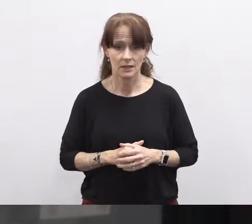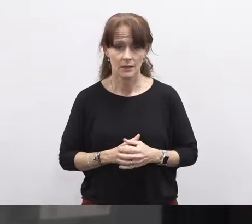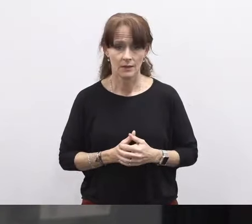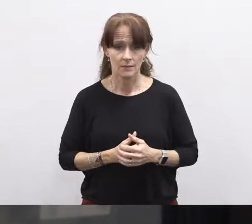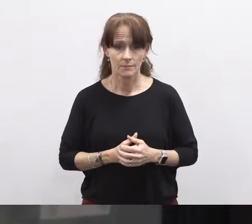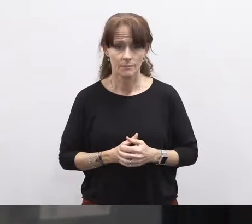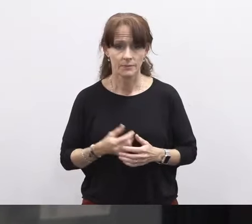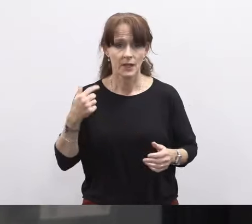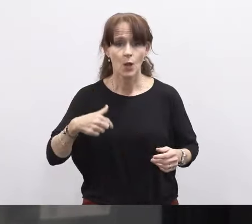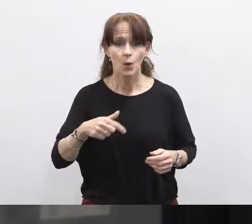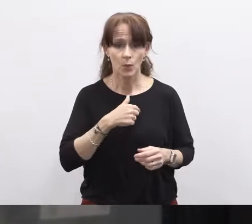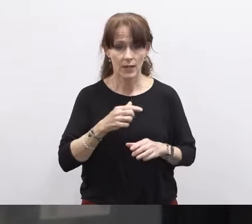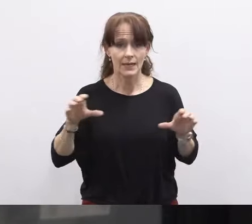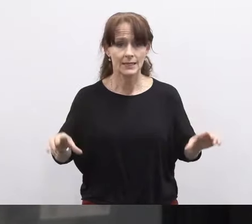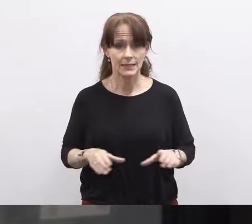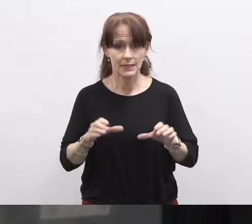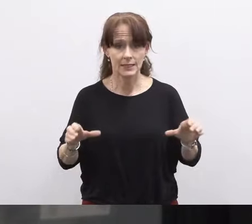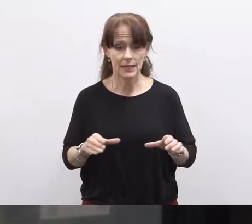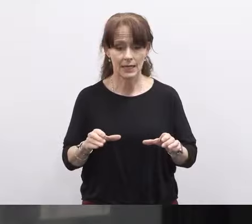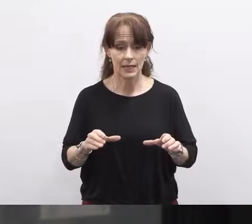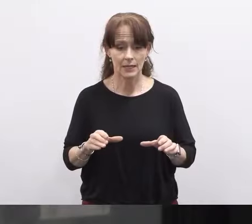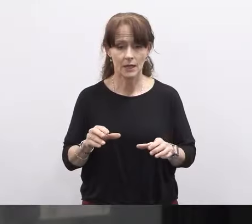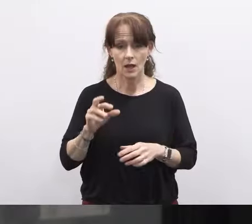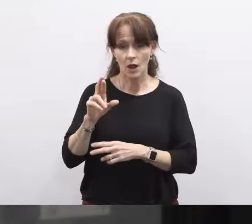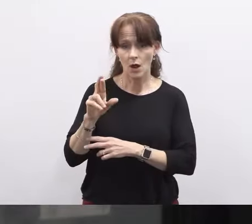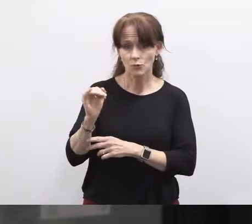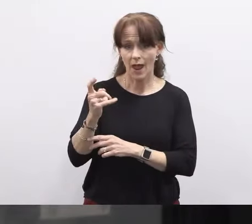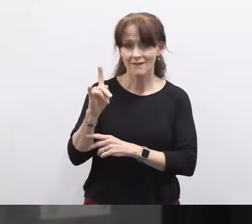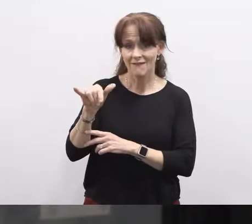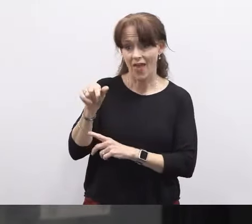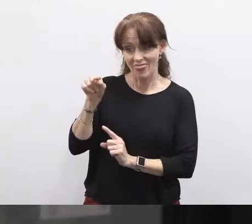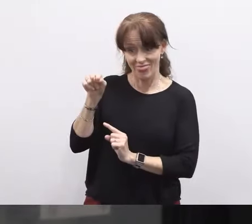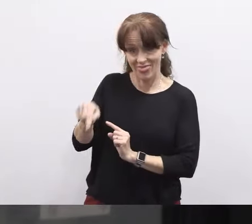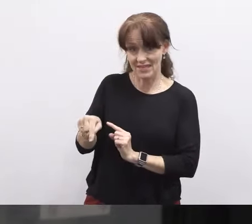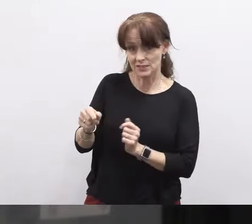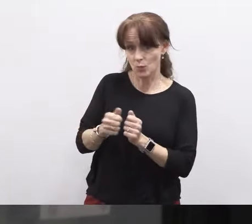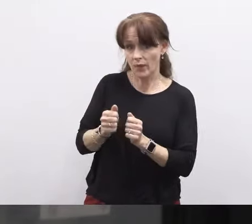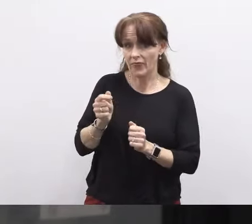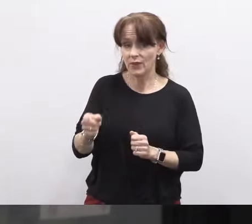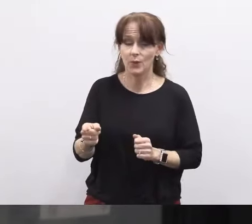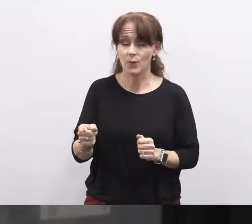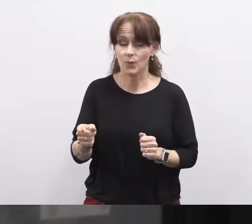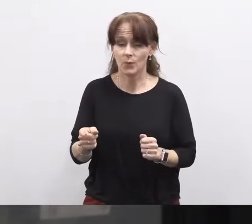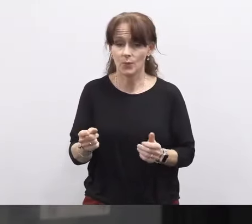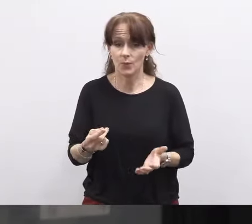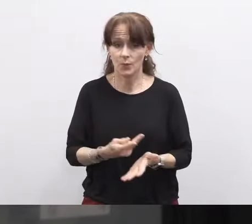We actually did ratify this with you guys, and we need our raise.